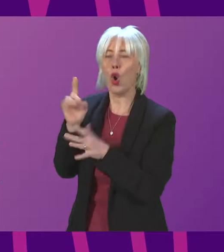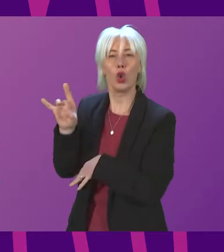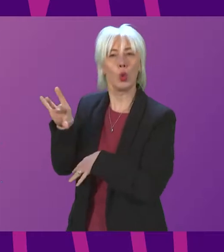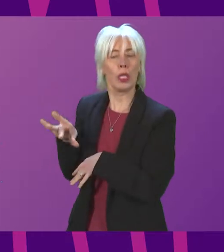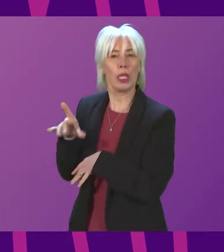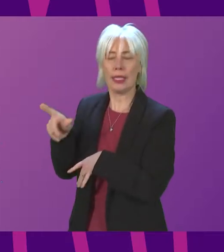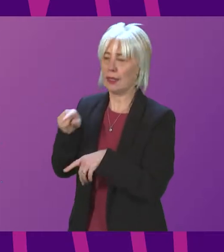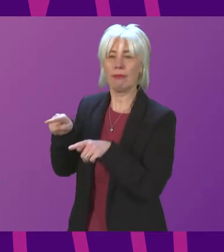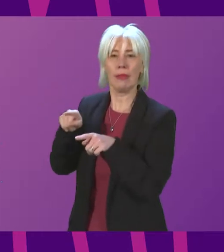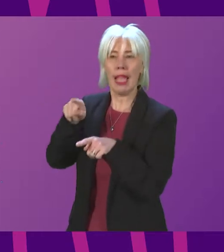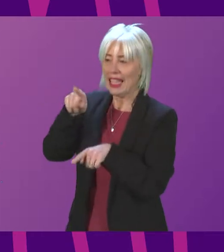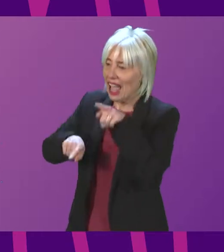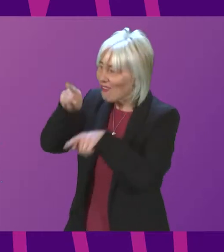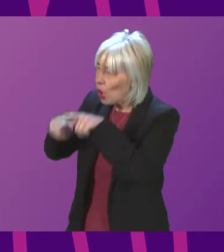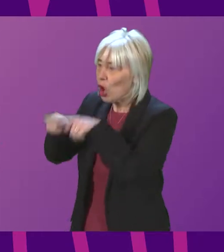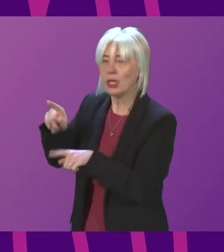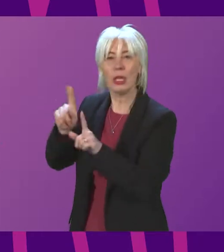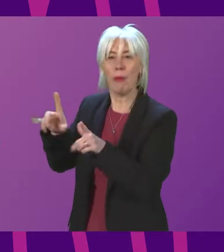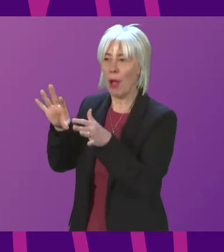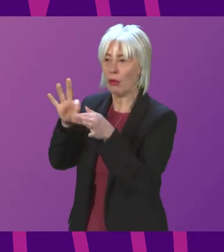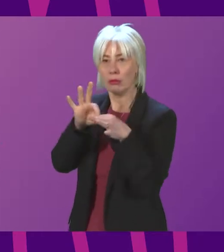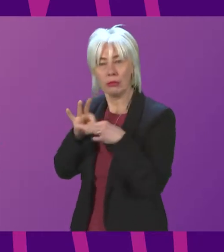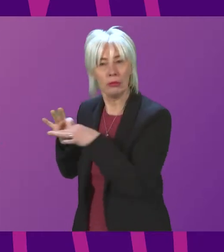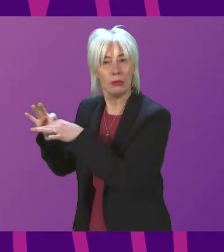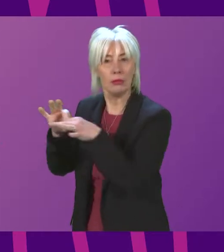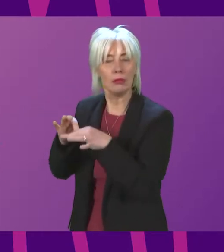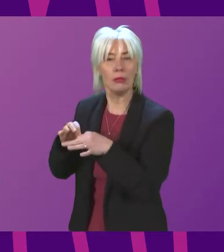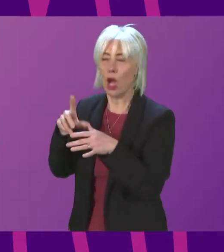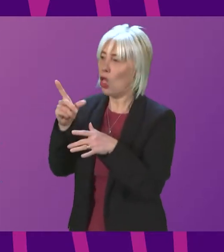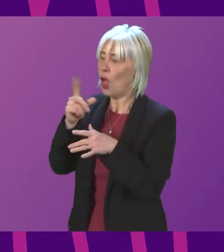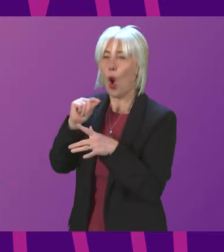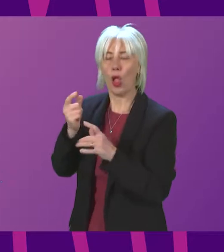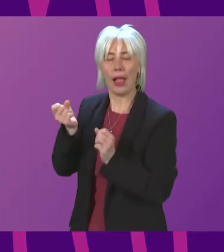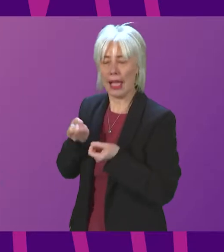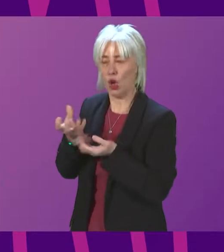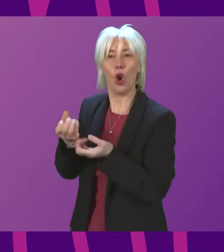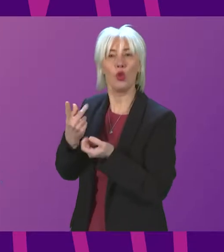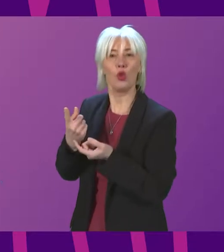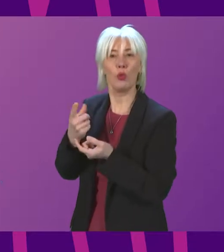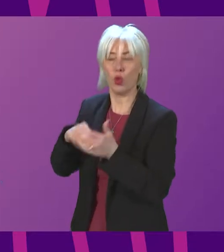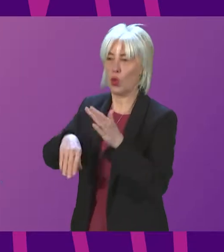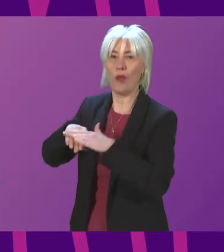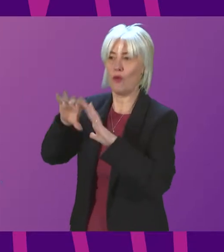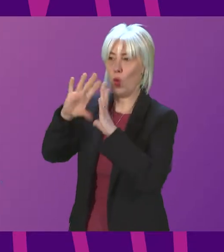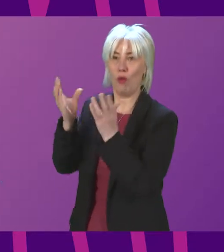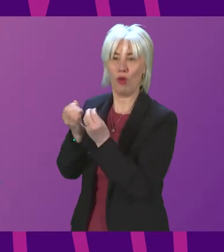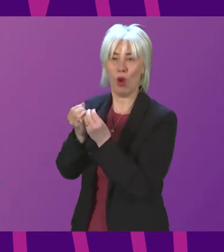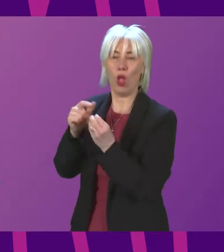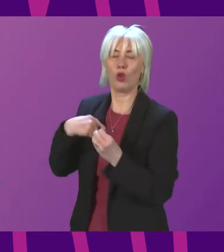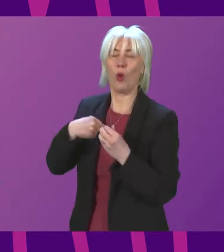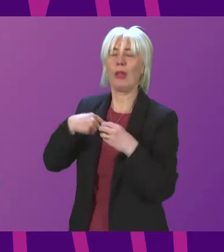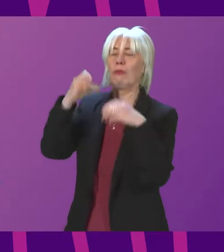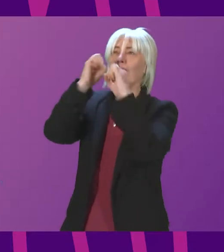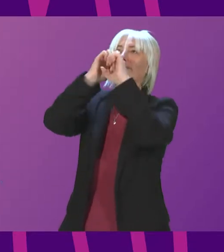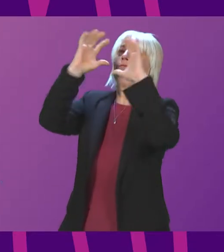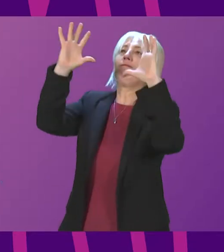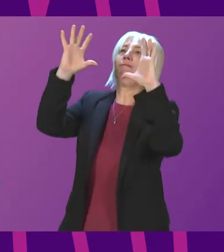yet oneness, as they all have some to contribute to the whole. I imagine Scotland as a fruit salad